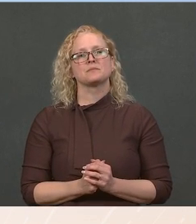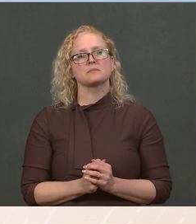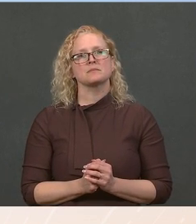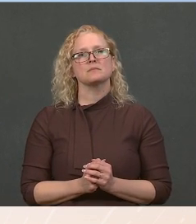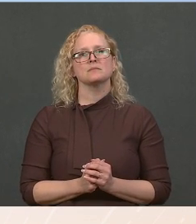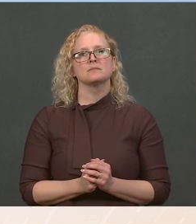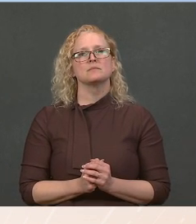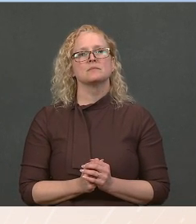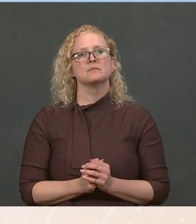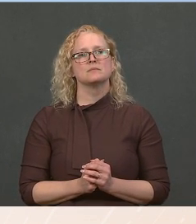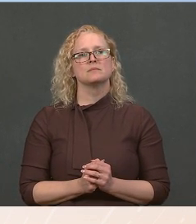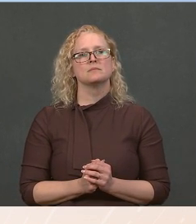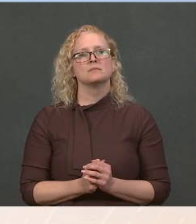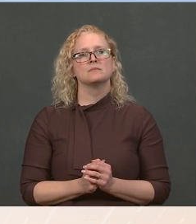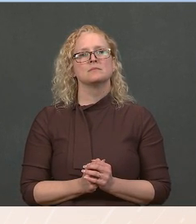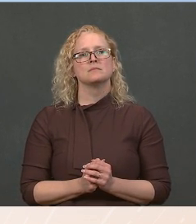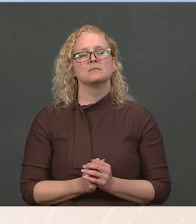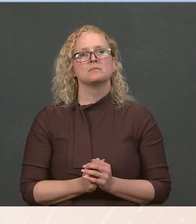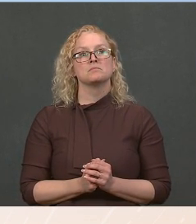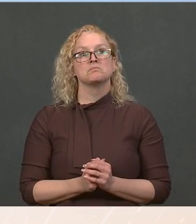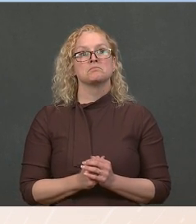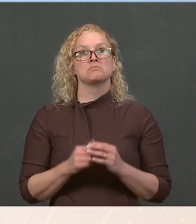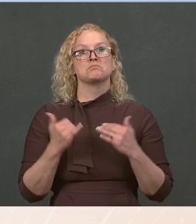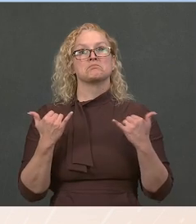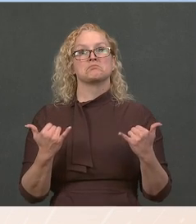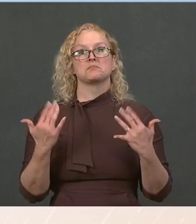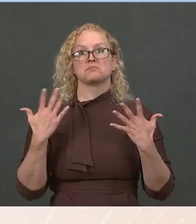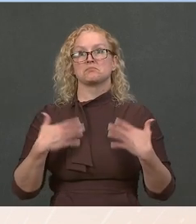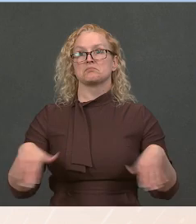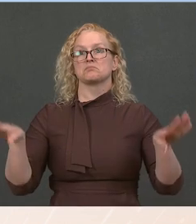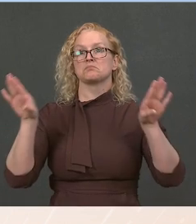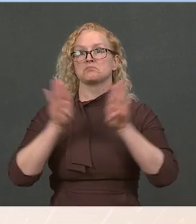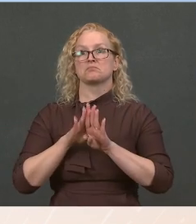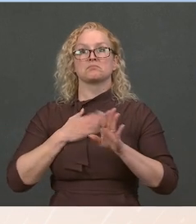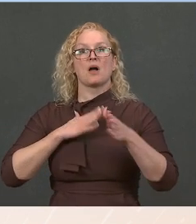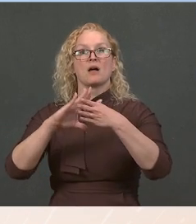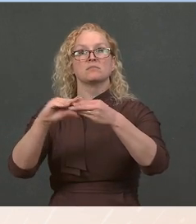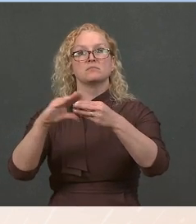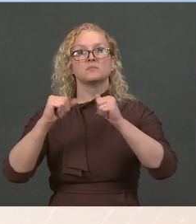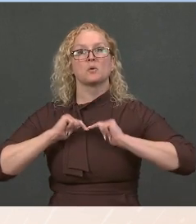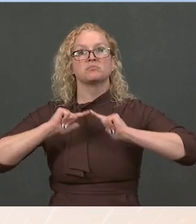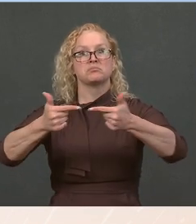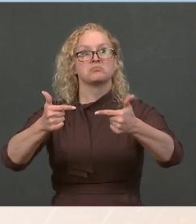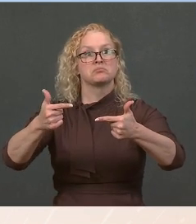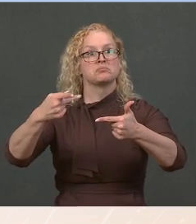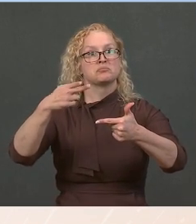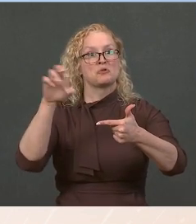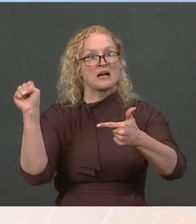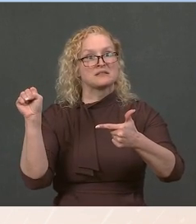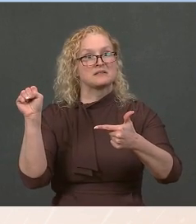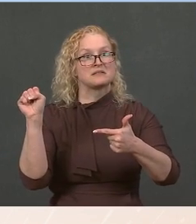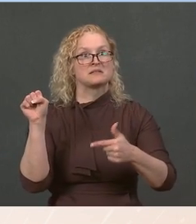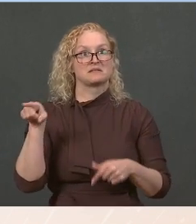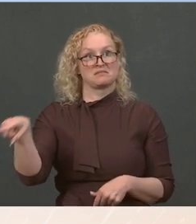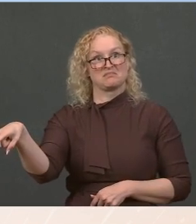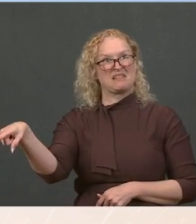And, with that, I will give it to you. The Press: Thanks. Can you give us an update on who the President